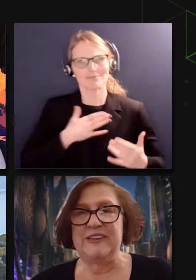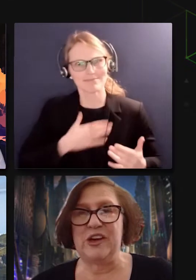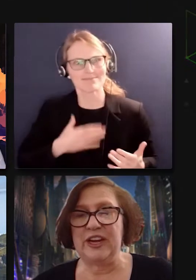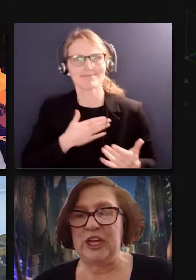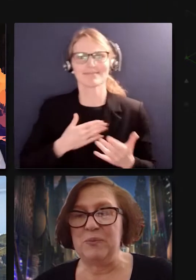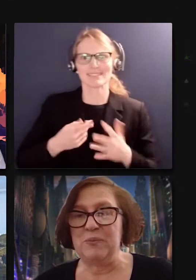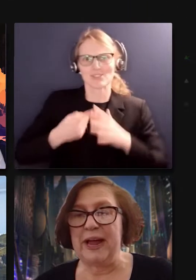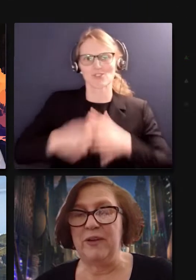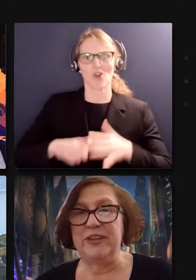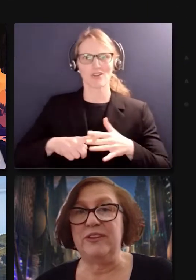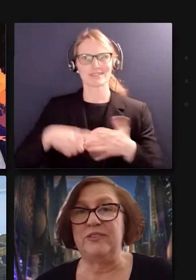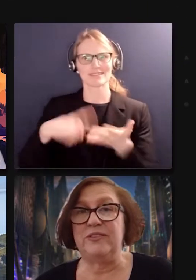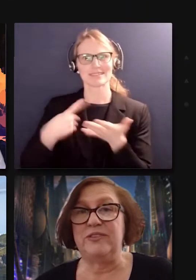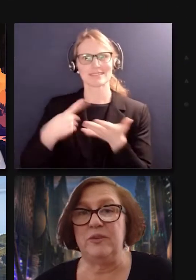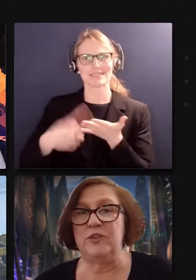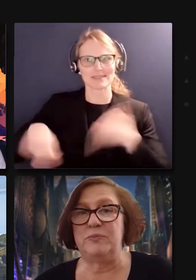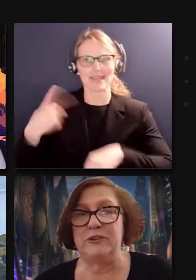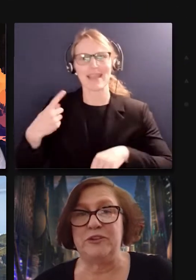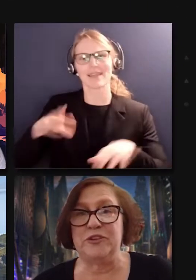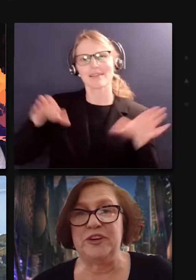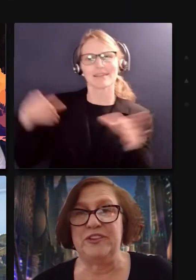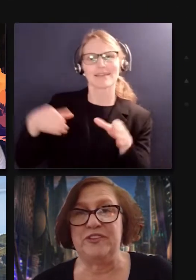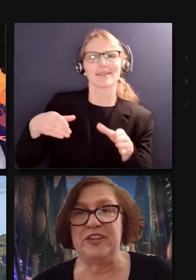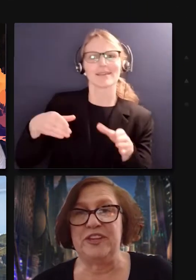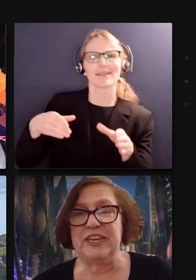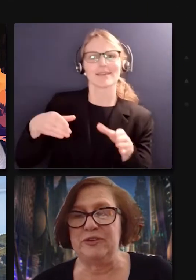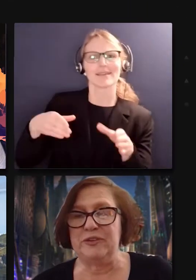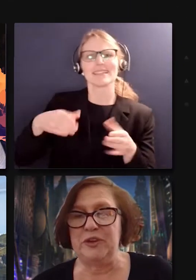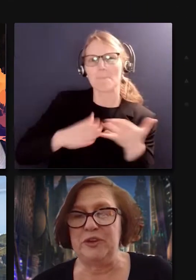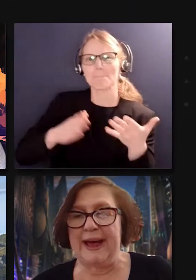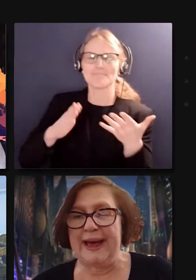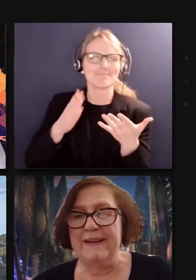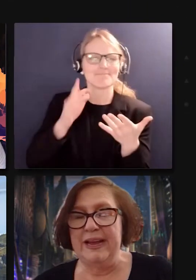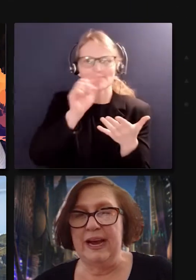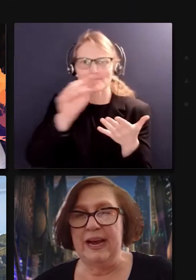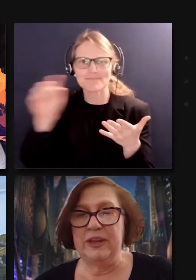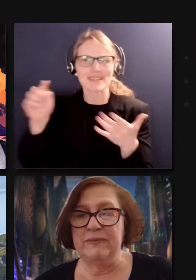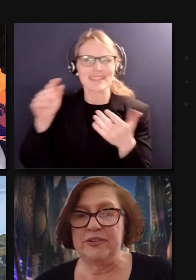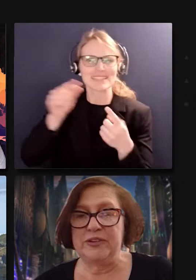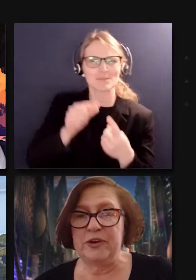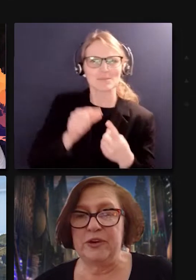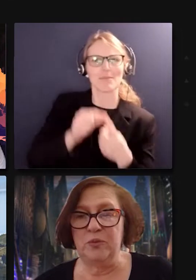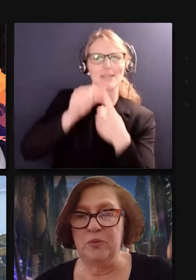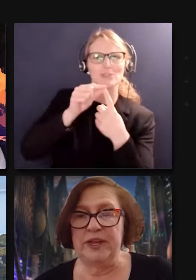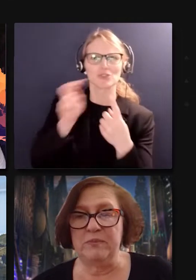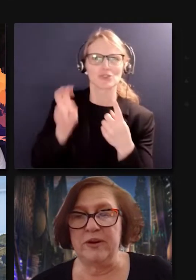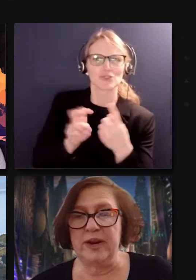talking about these special journeys that each of you have had. I would love to start with Mary